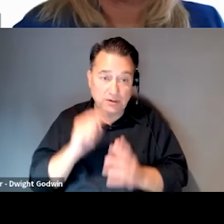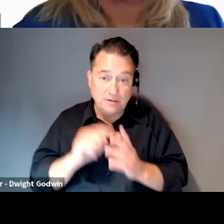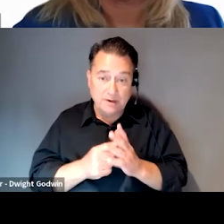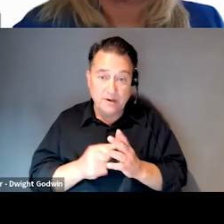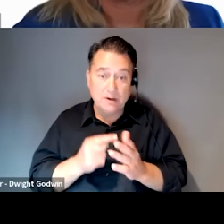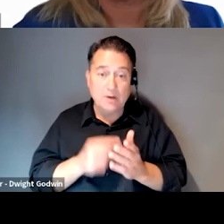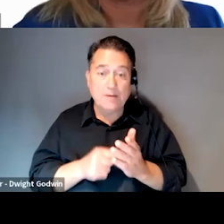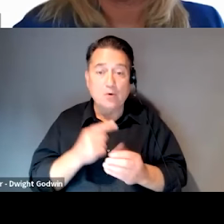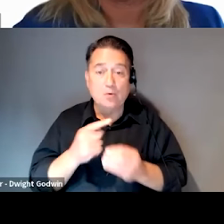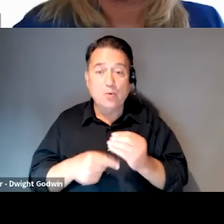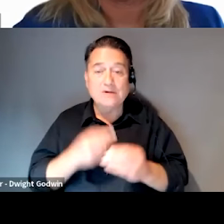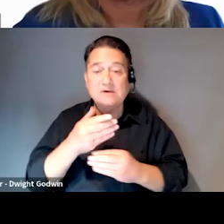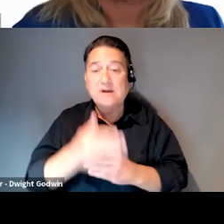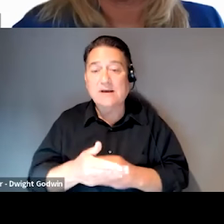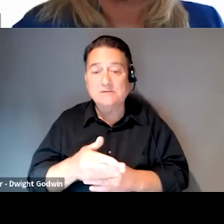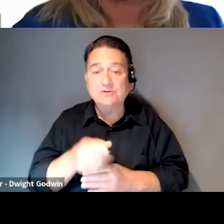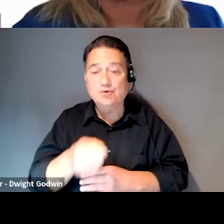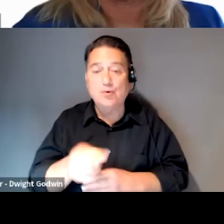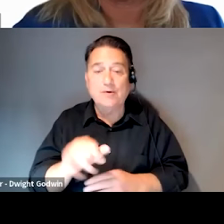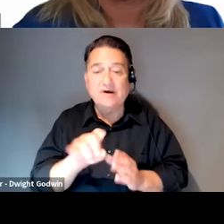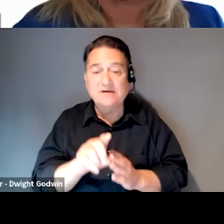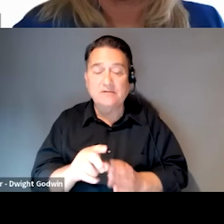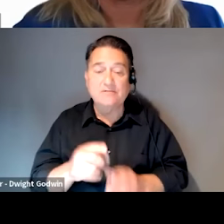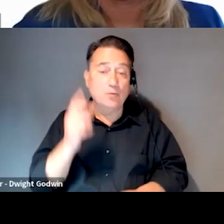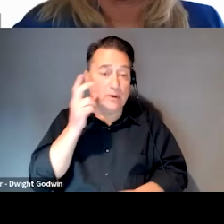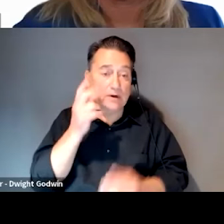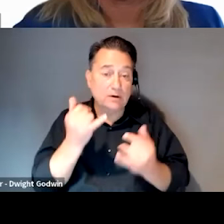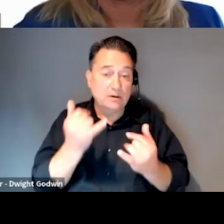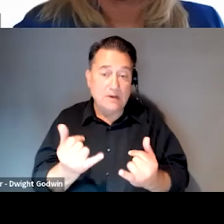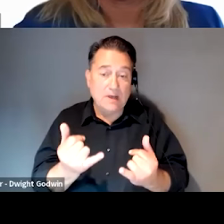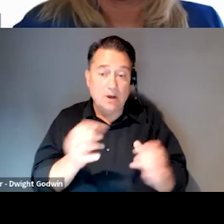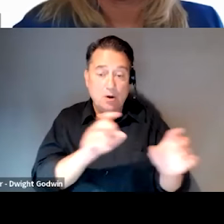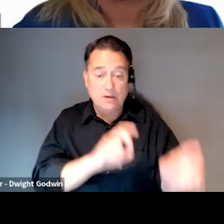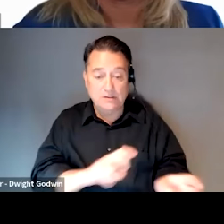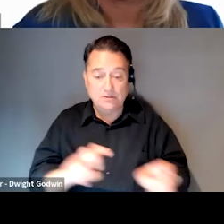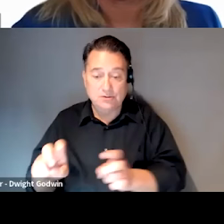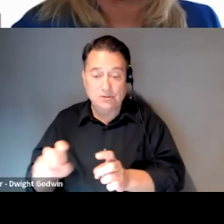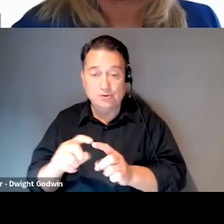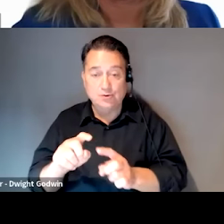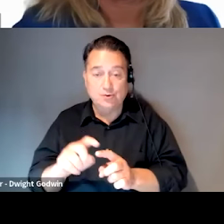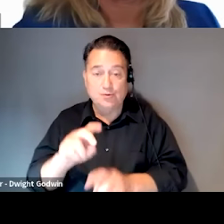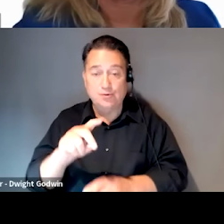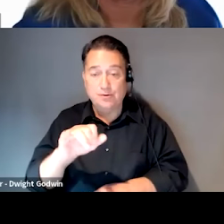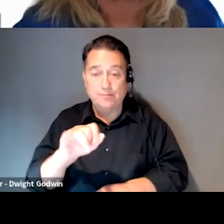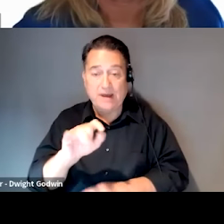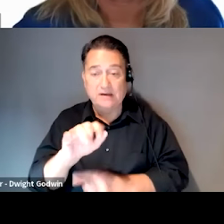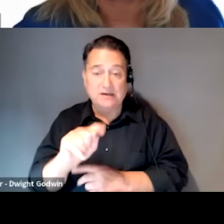that you have identified. We're gonna hear now and move to our panelist to hear about how they have improved